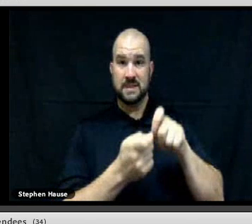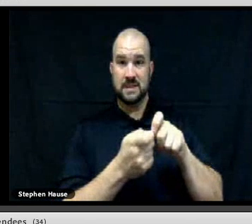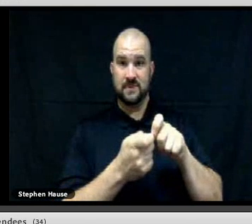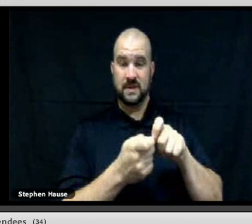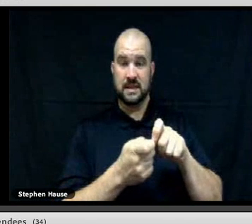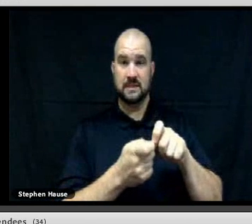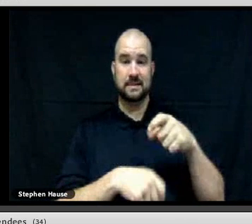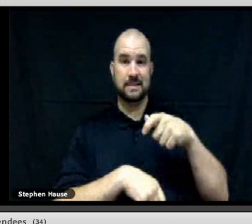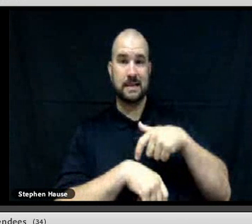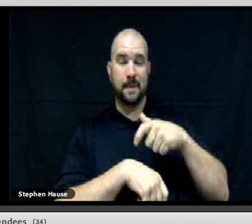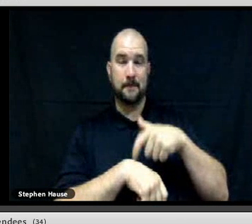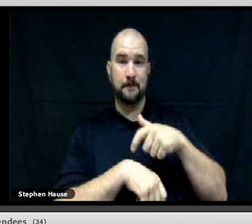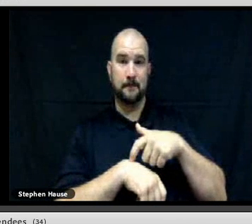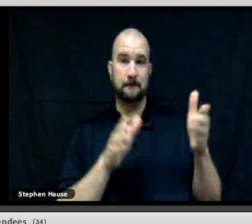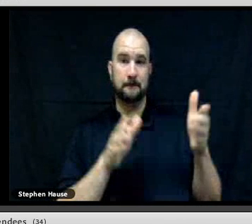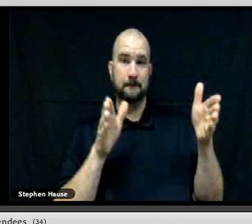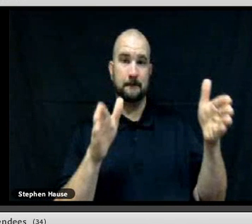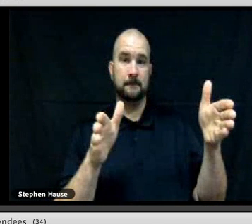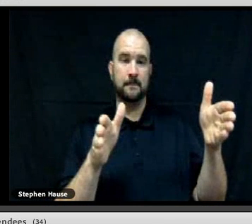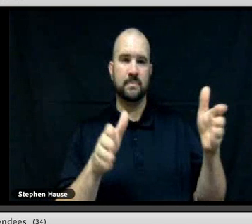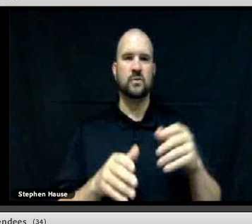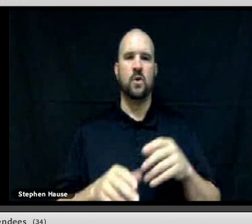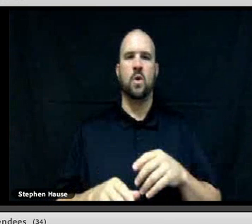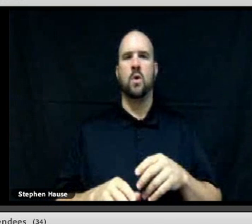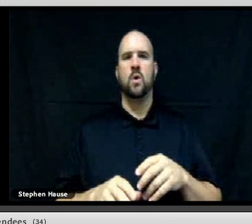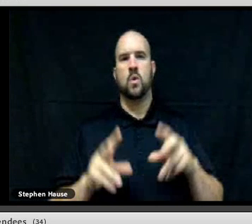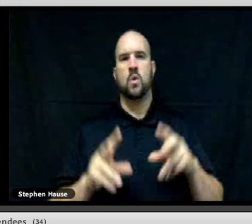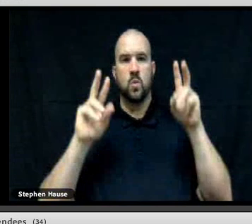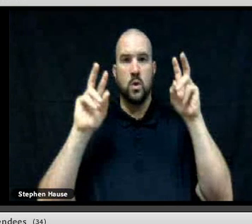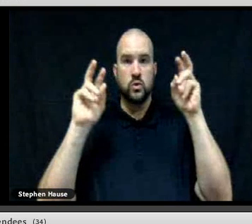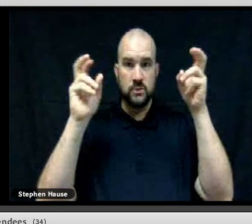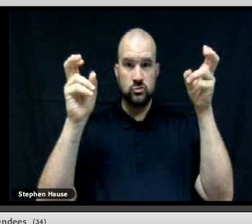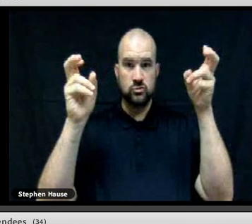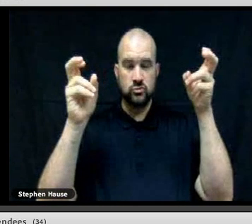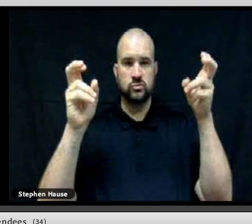or instead of providing every single year in the 1920s,